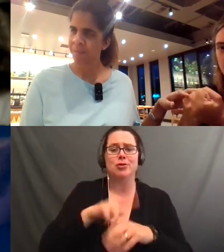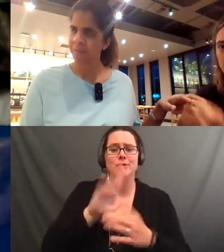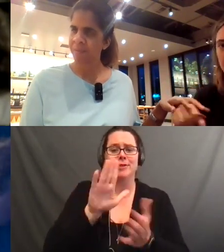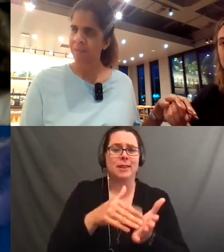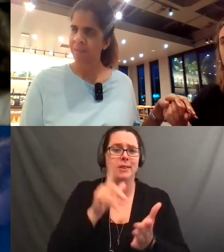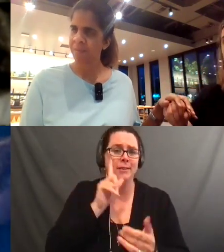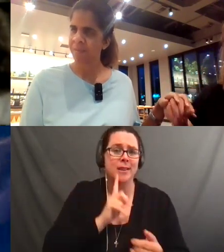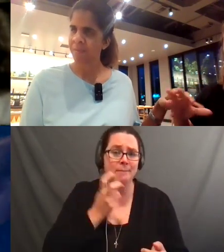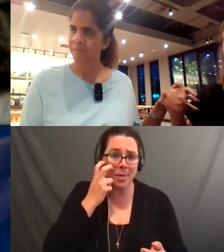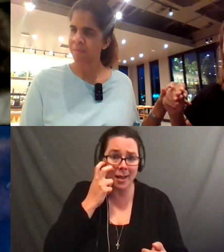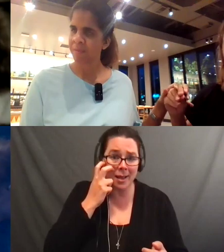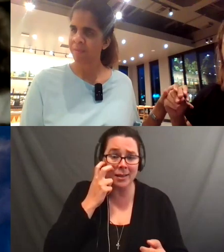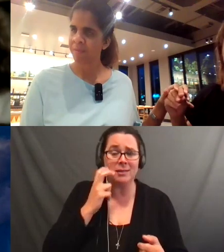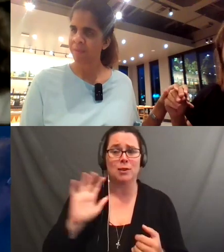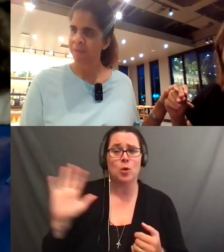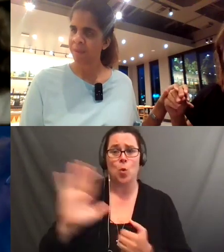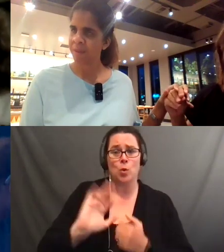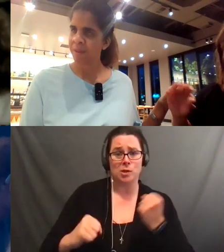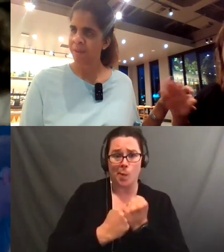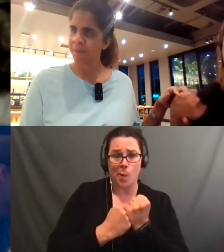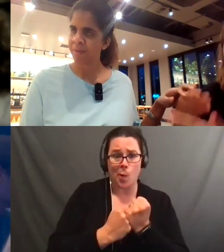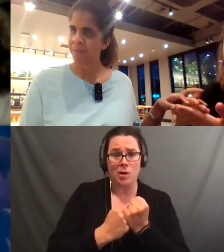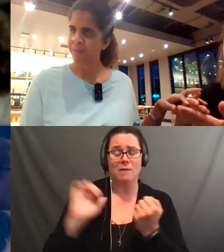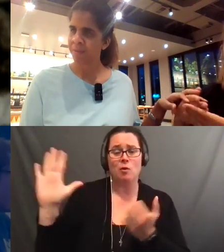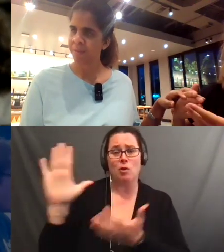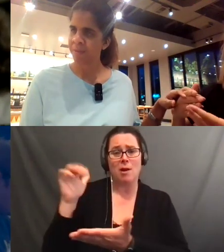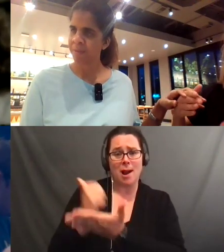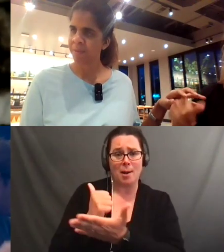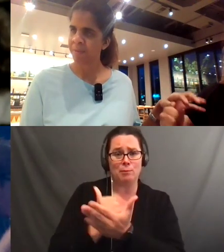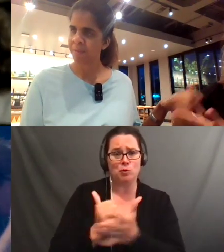all of their help in promoting this.